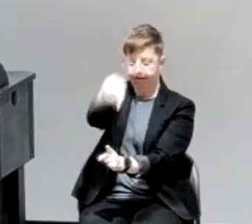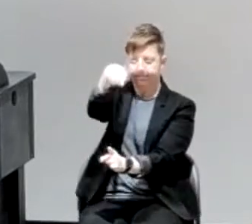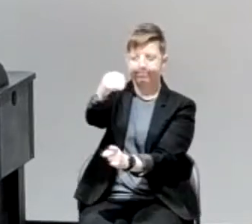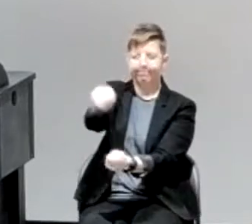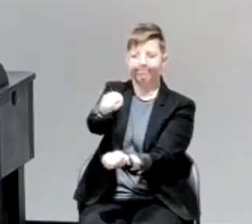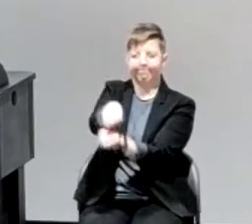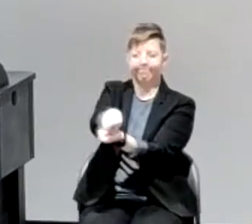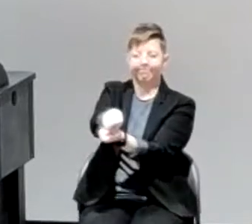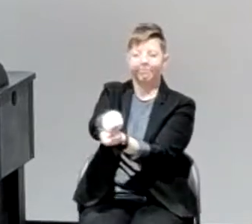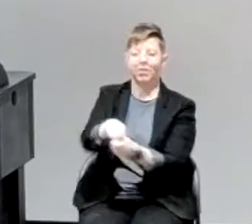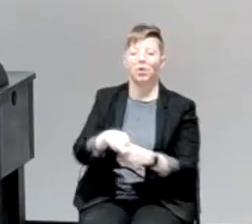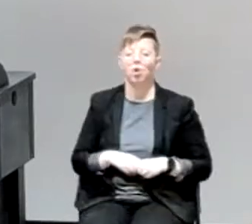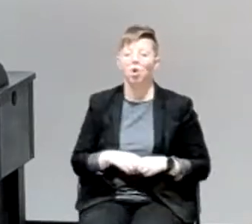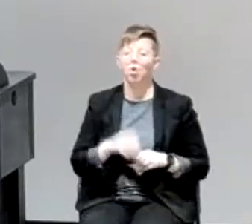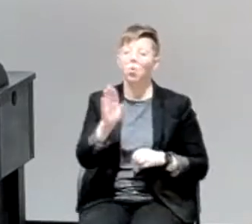To then be precise in execution and implementation.